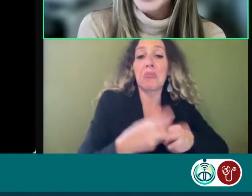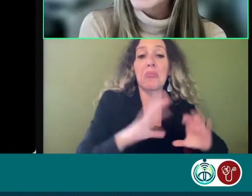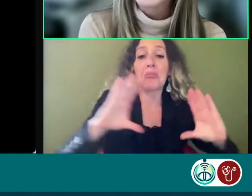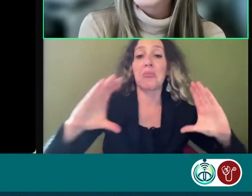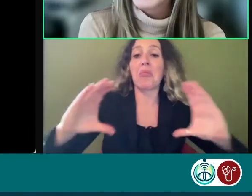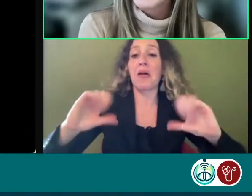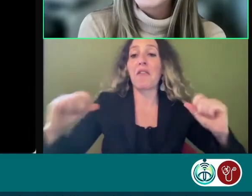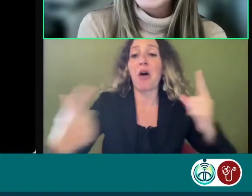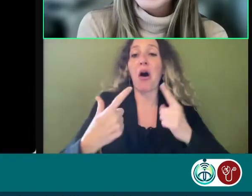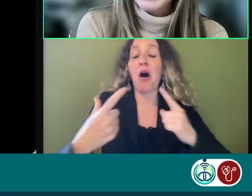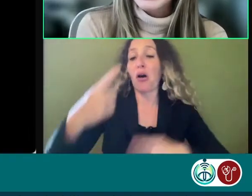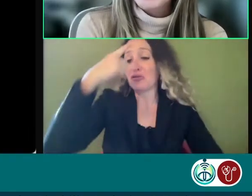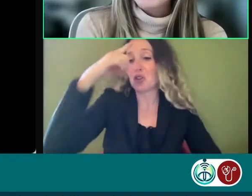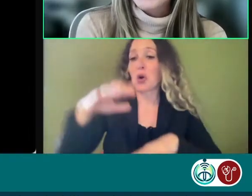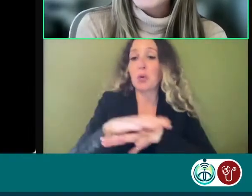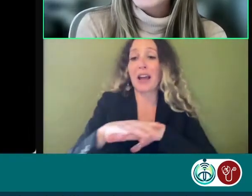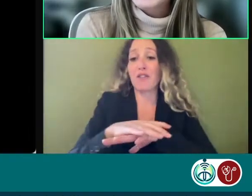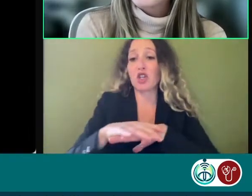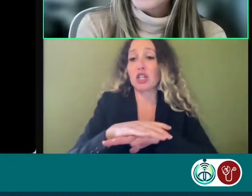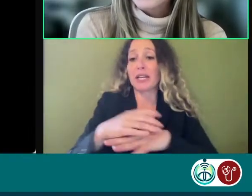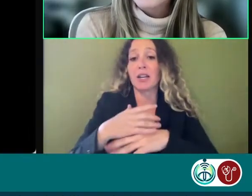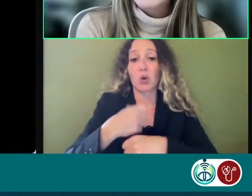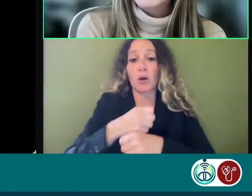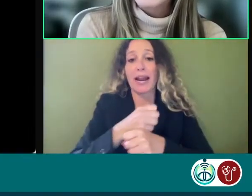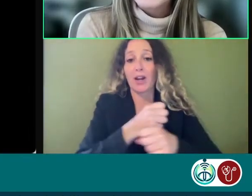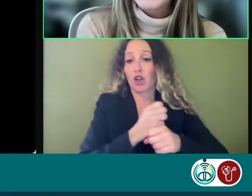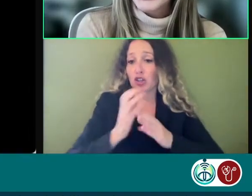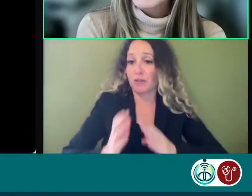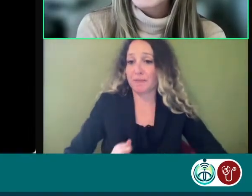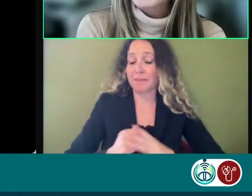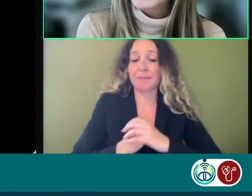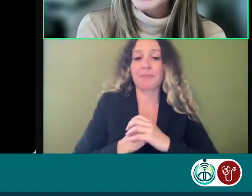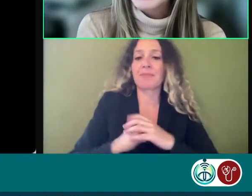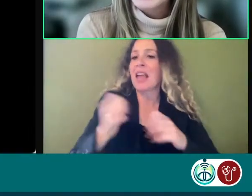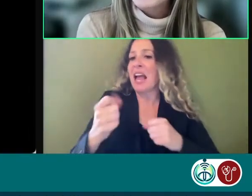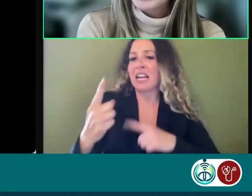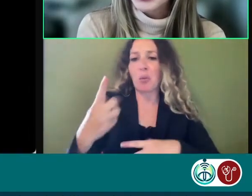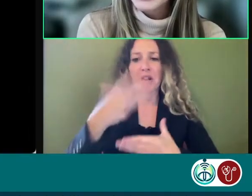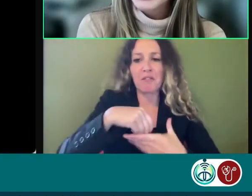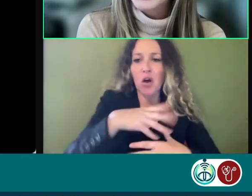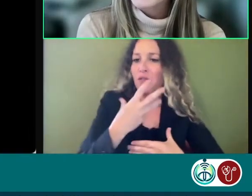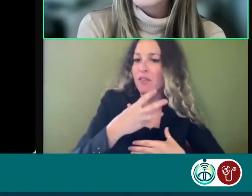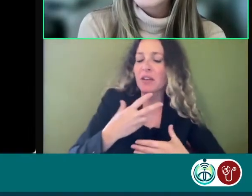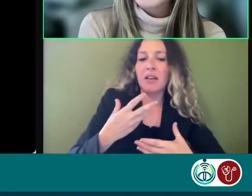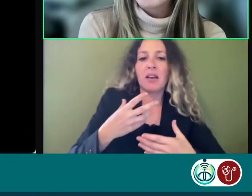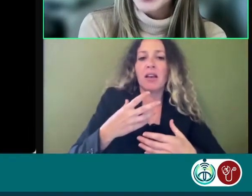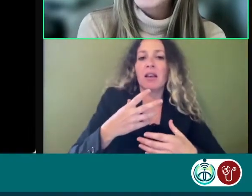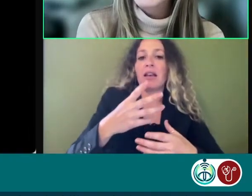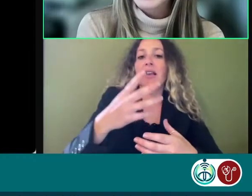Anybody that has been personally involved in the autism and IDD community knows the impact